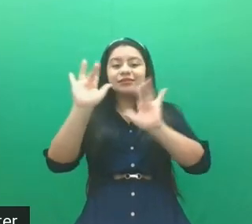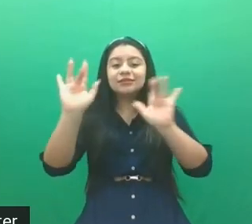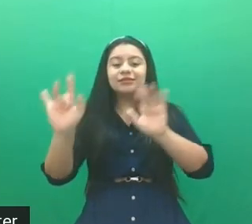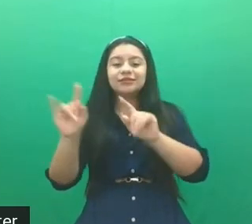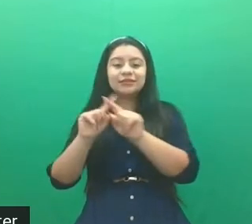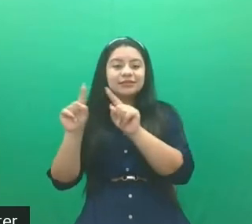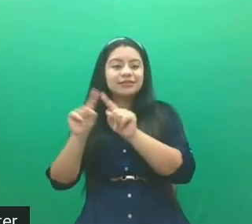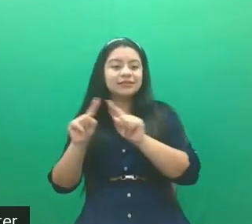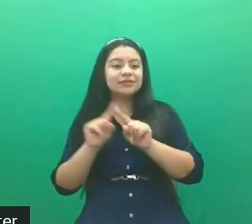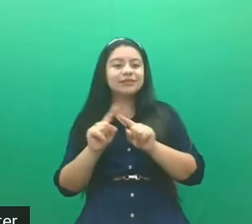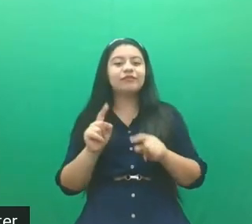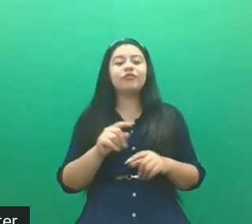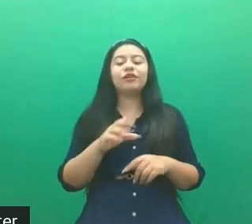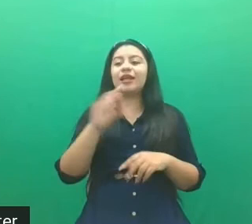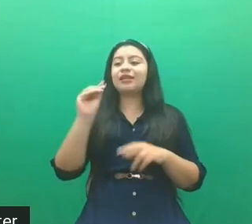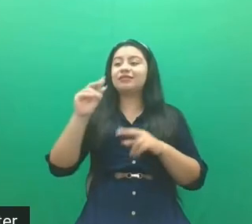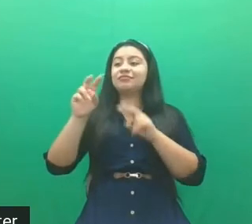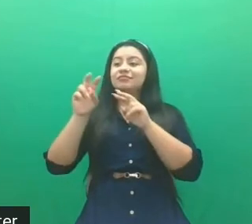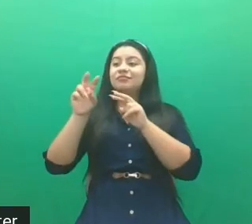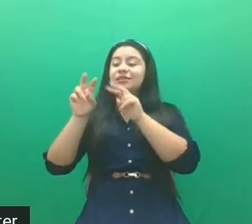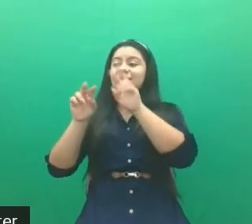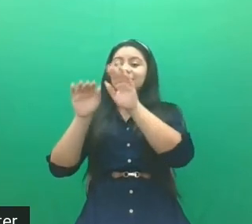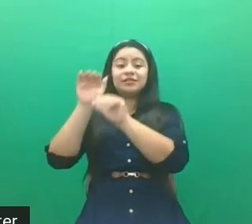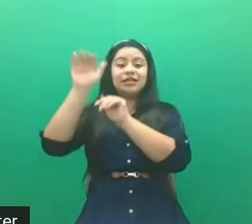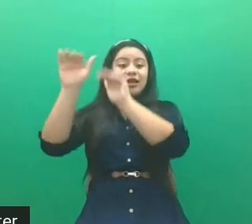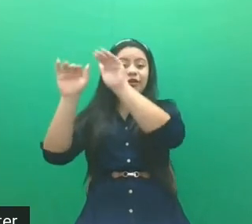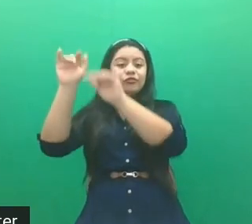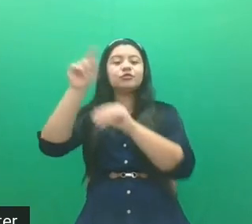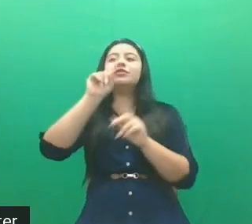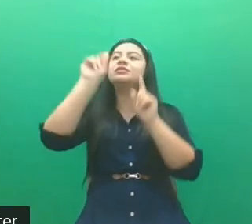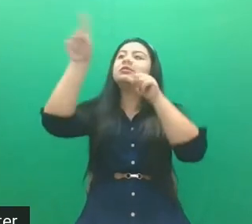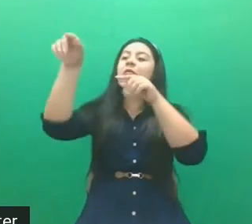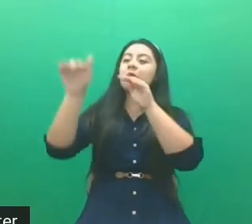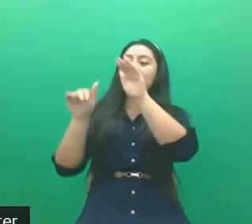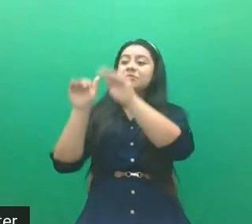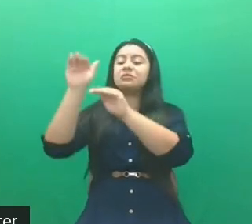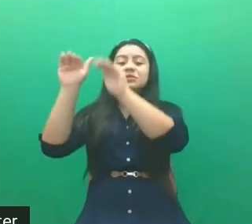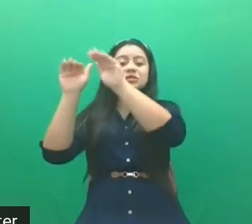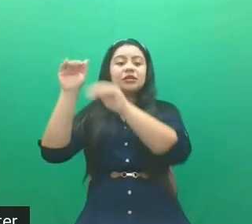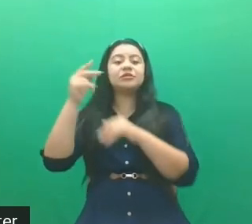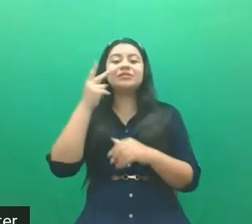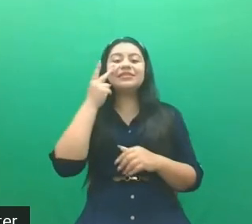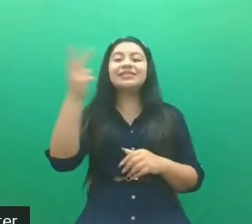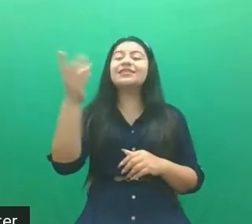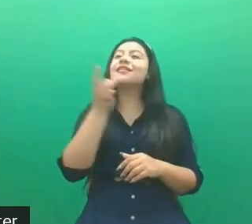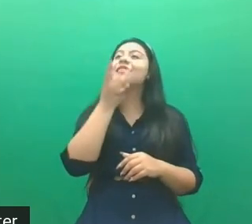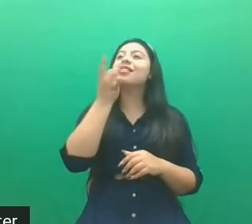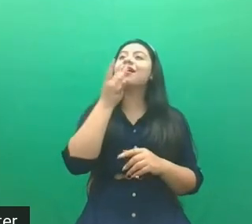the stairs, come upstairs with me and I'm gonna describe the lighting to you. And those could be